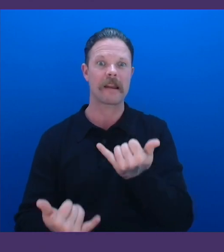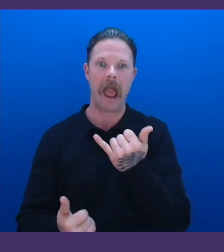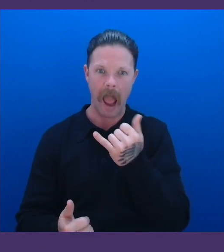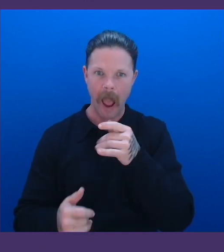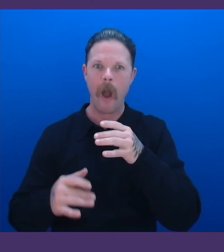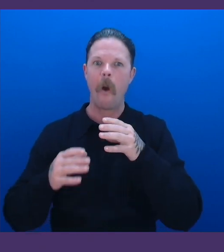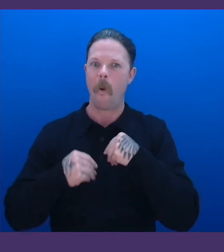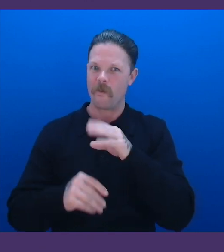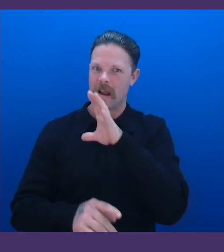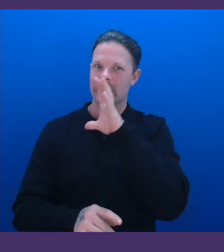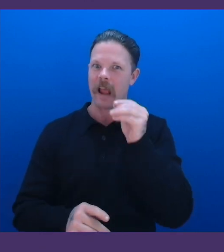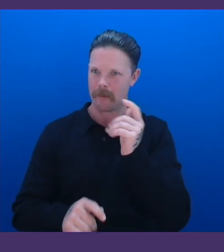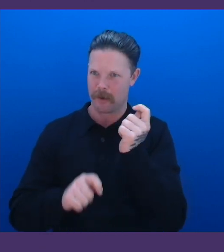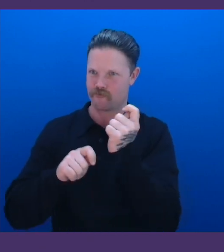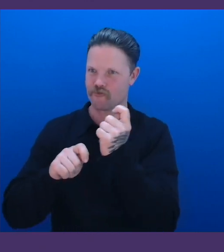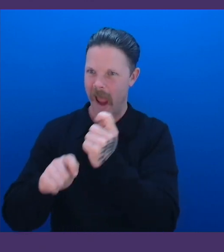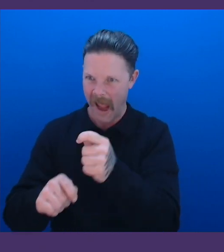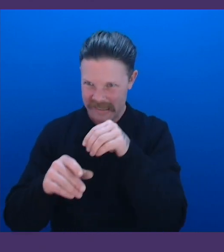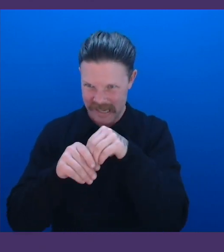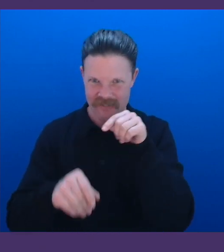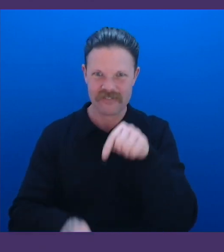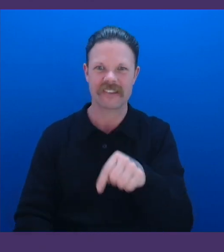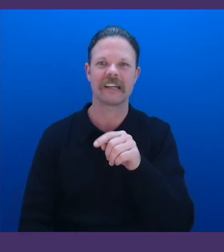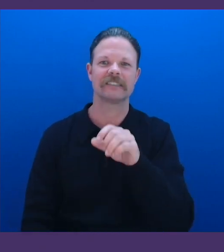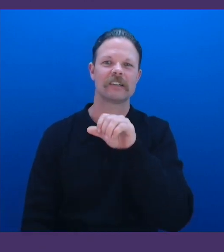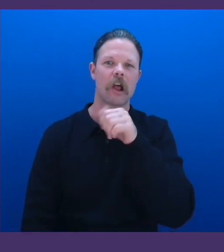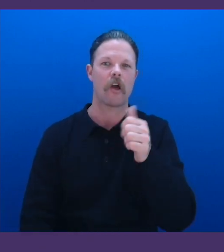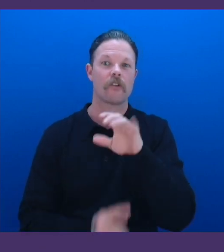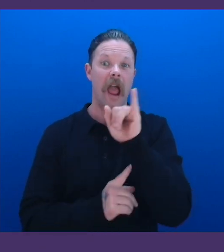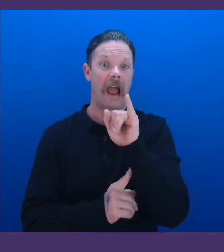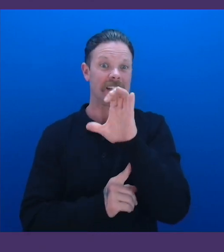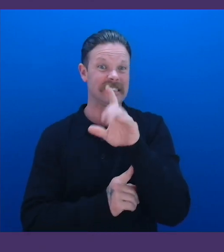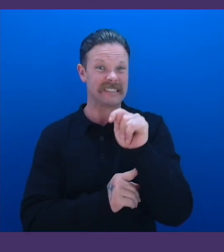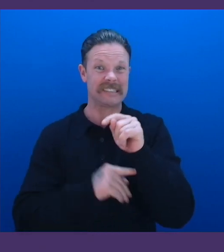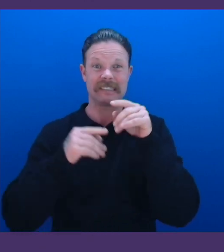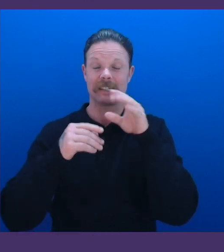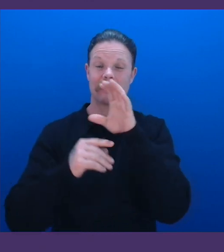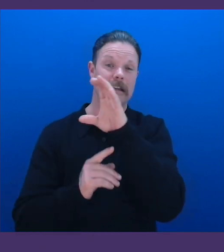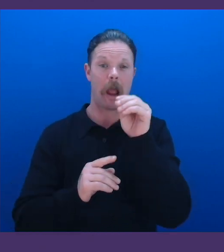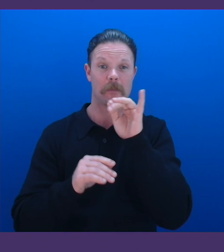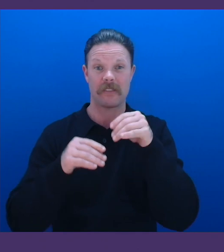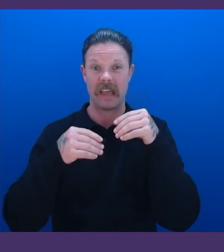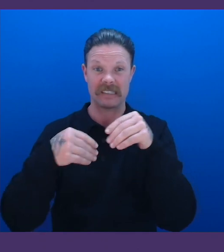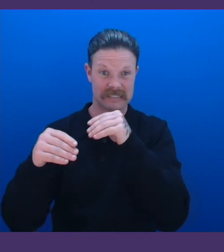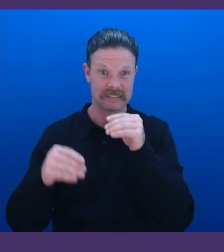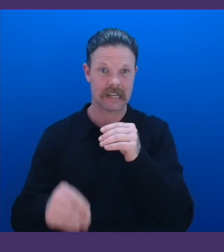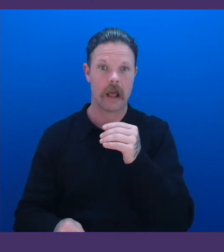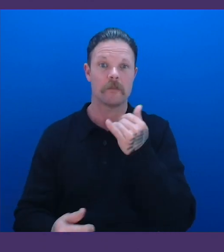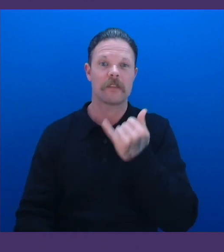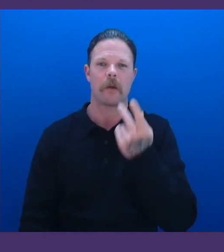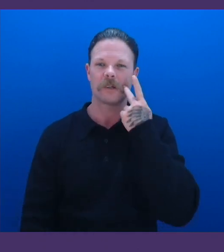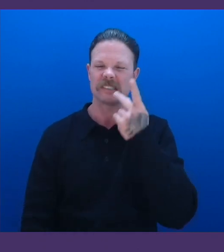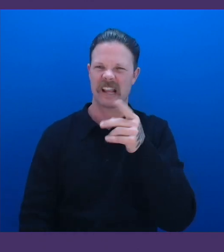And then all the ICT companies that sell, so all the vendors and suppliers to public sector, which is huge in Europe,